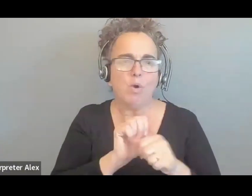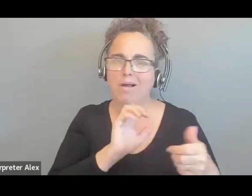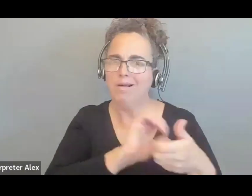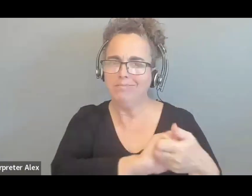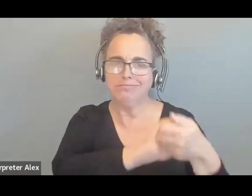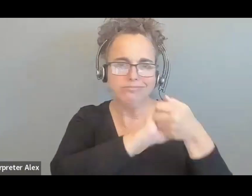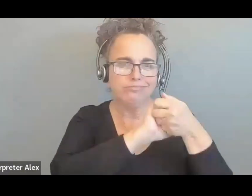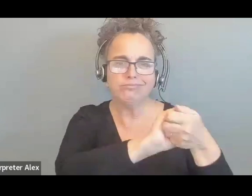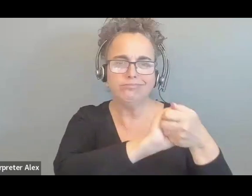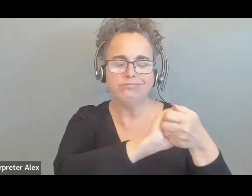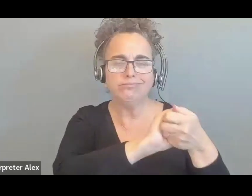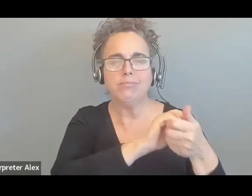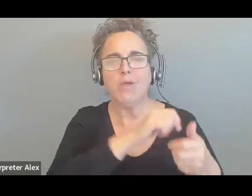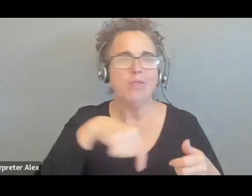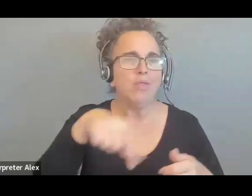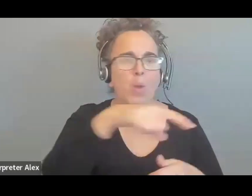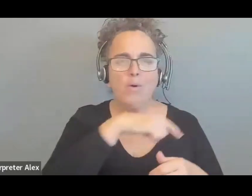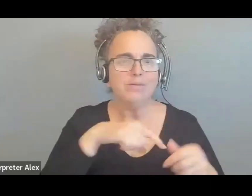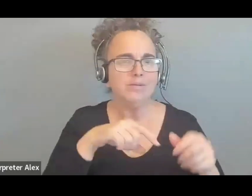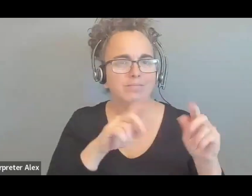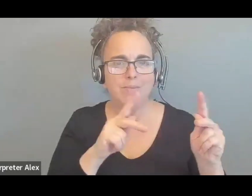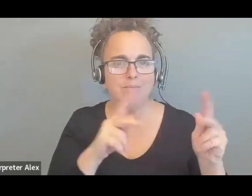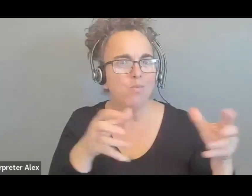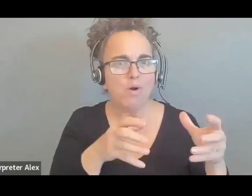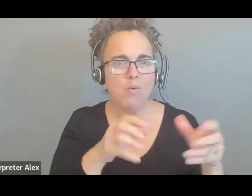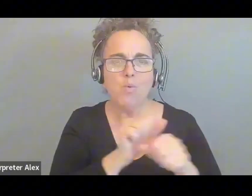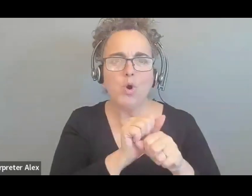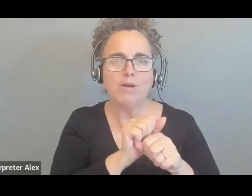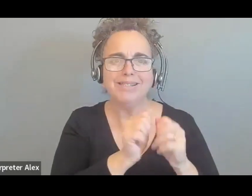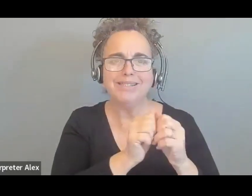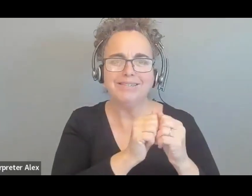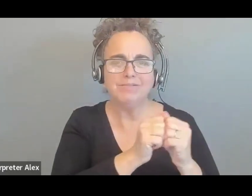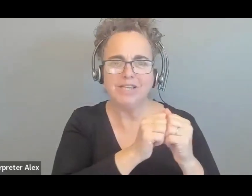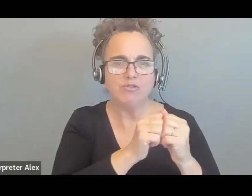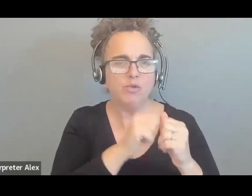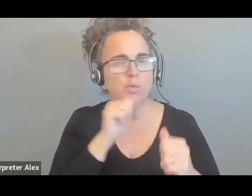with, we'll do like working sessions together where we'll sit and you don't even have to talk.